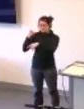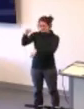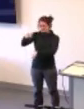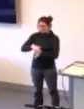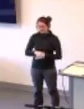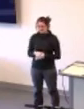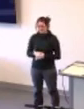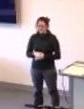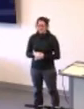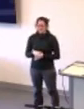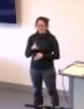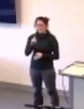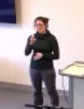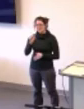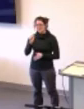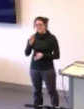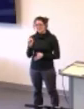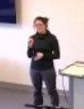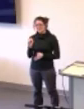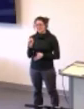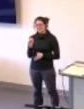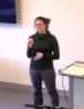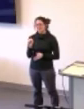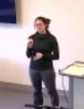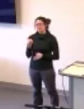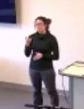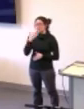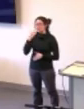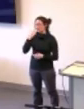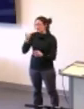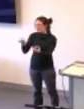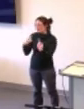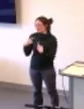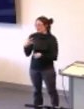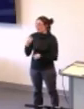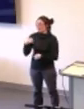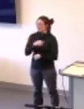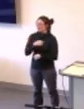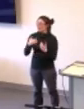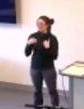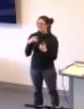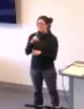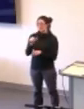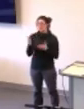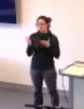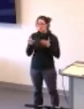We also have the Dis-- Disability Services and Programs Office